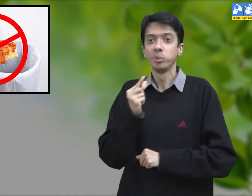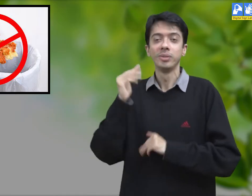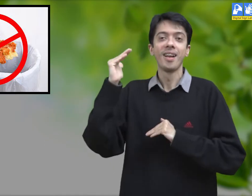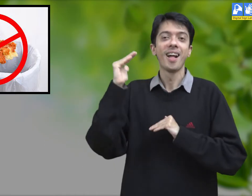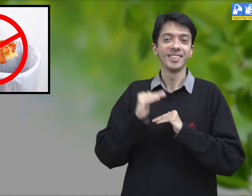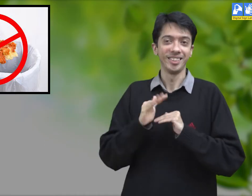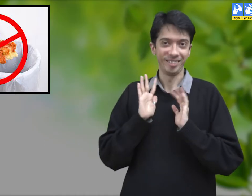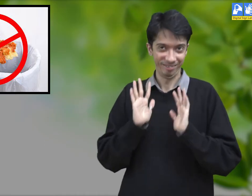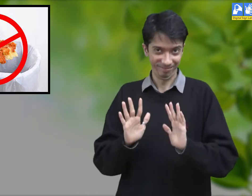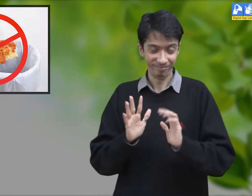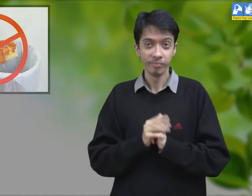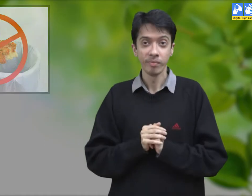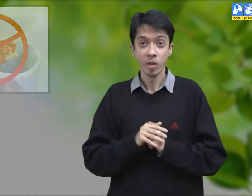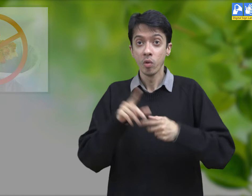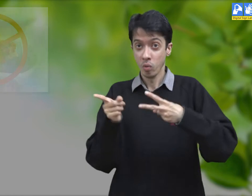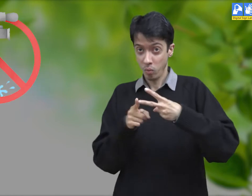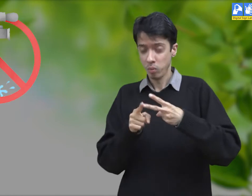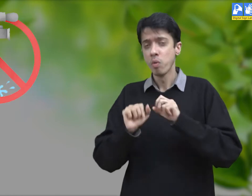This is how we can avoid food wastage.